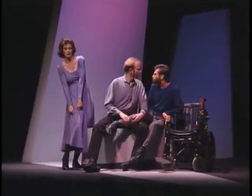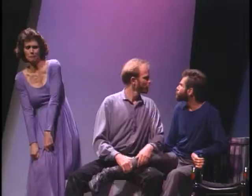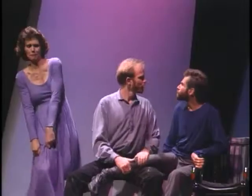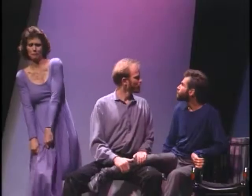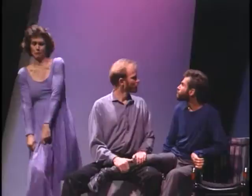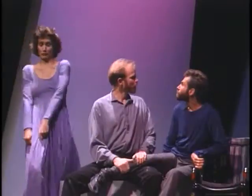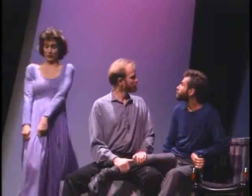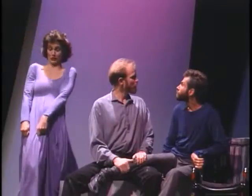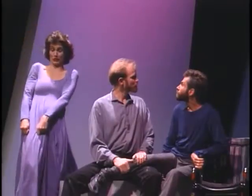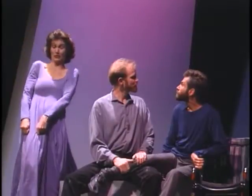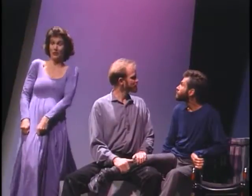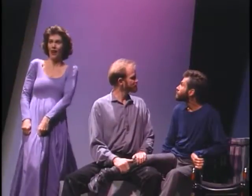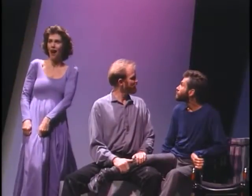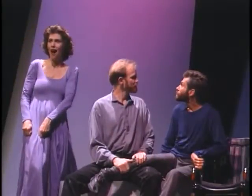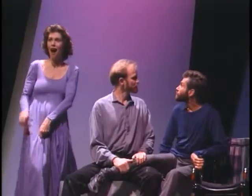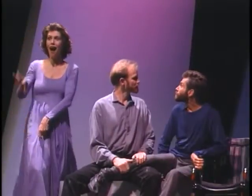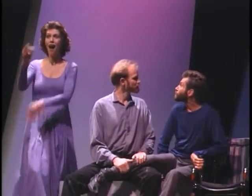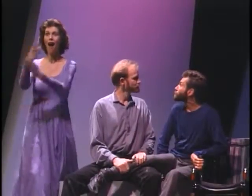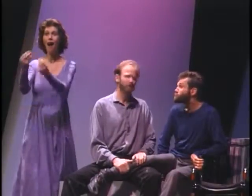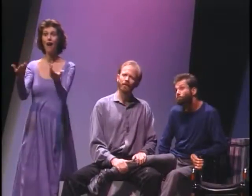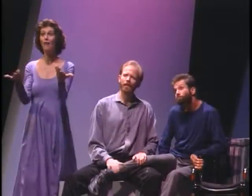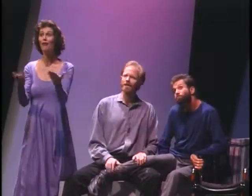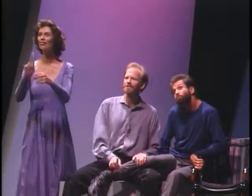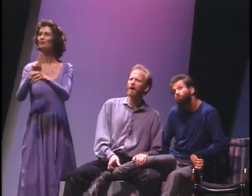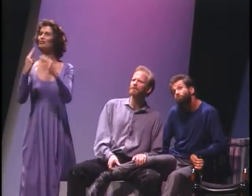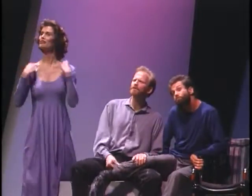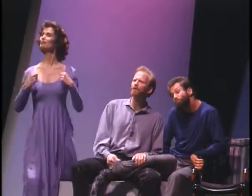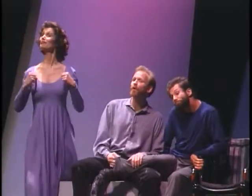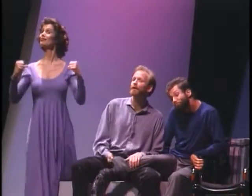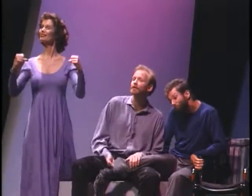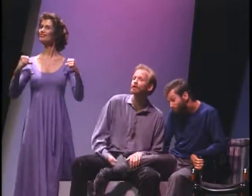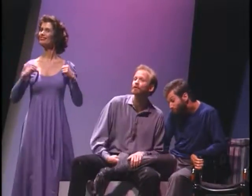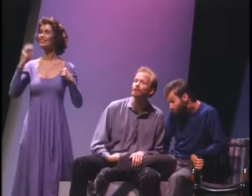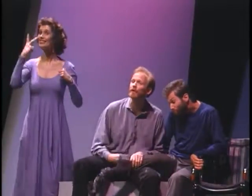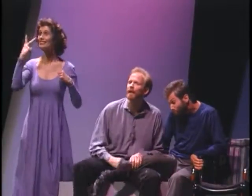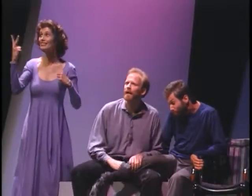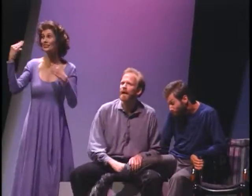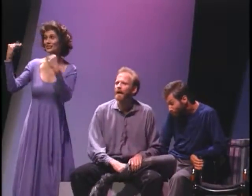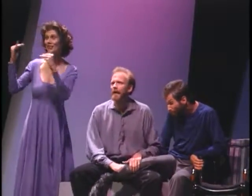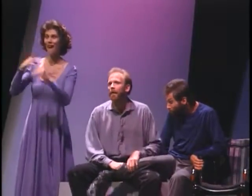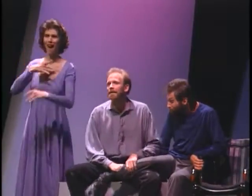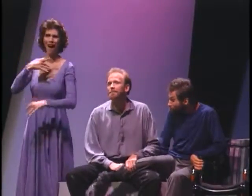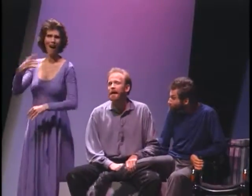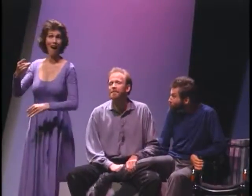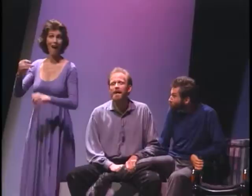rainbow suspenders I saw him in a store and they look good now I can buy pants